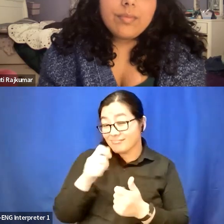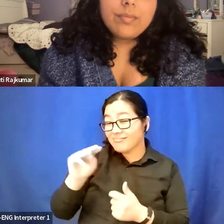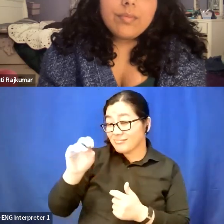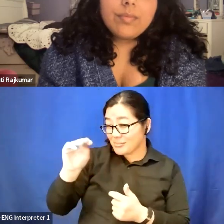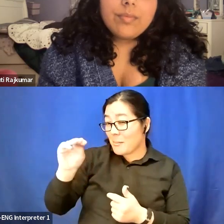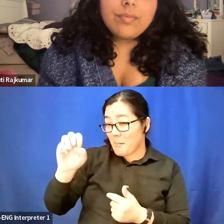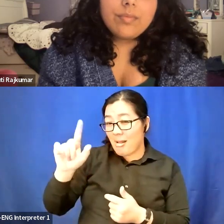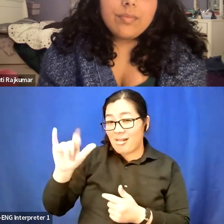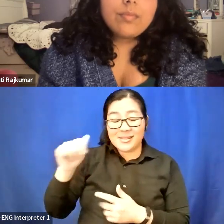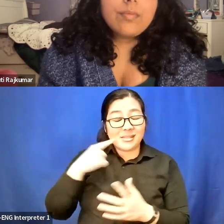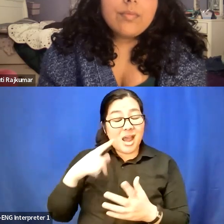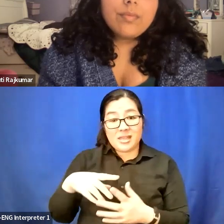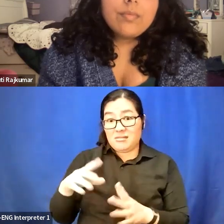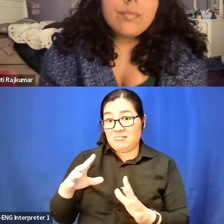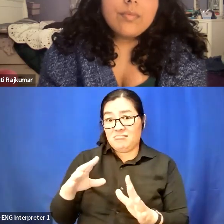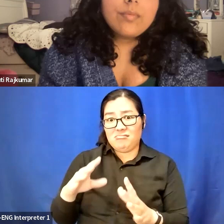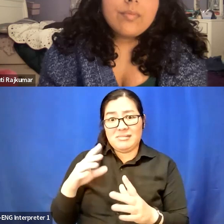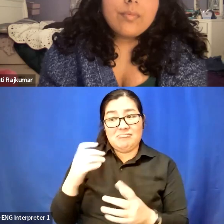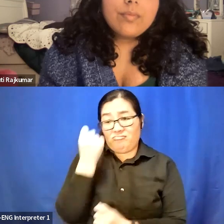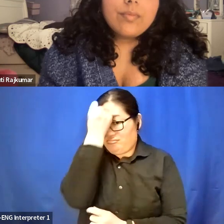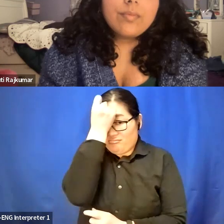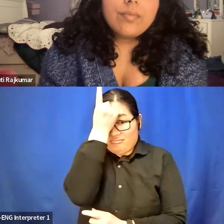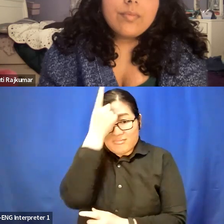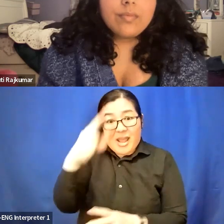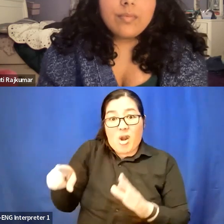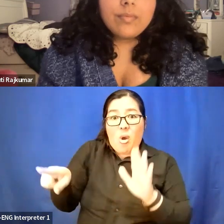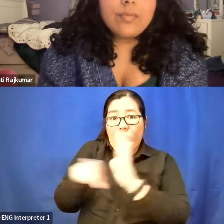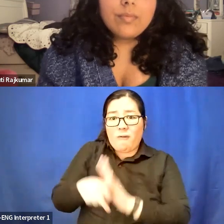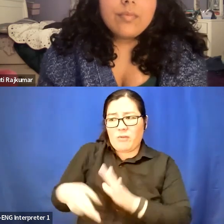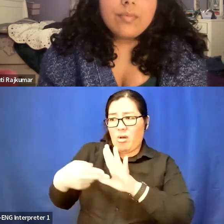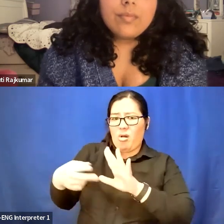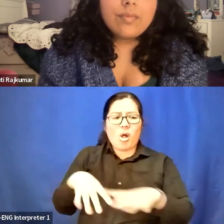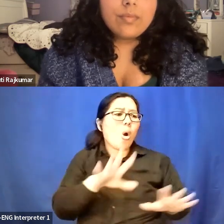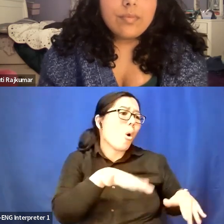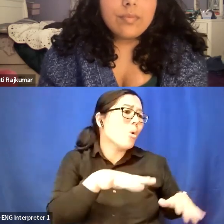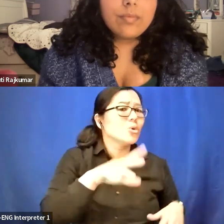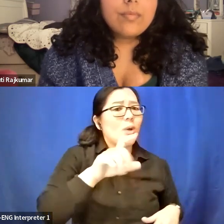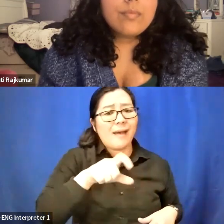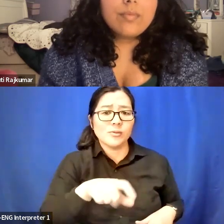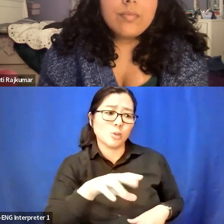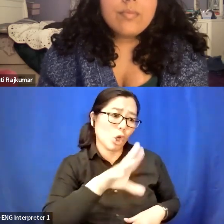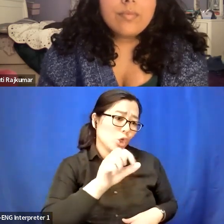harmful stigma of like you have to be cured in order to be okay.